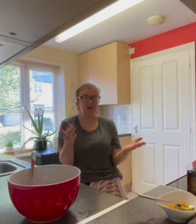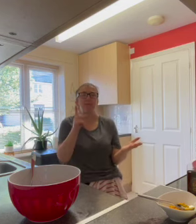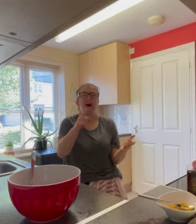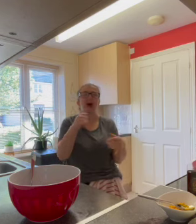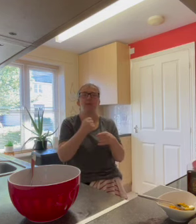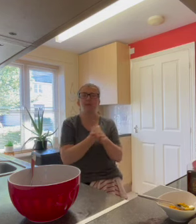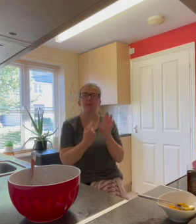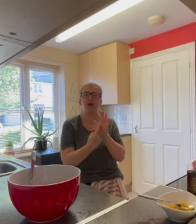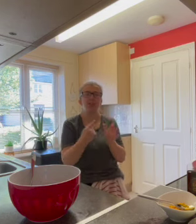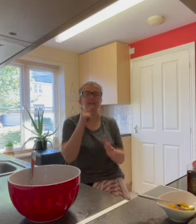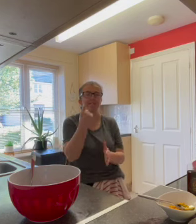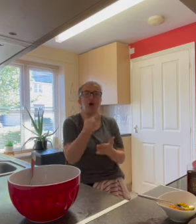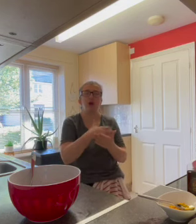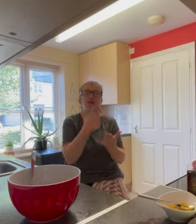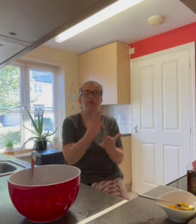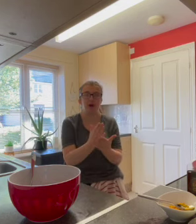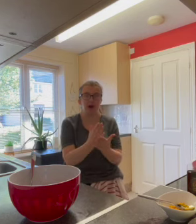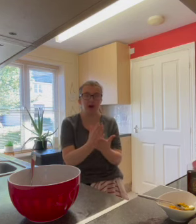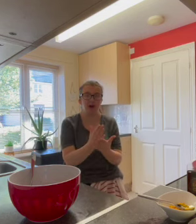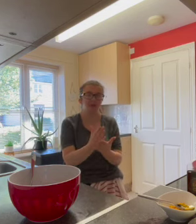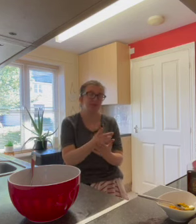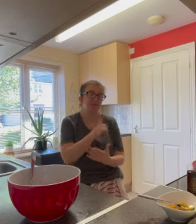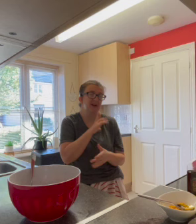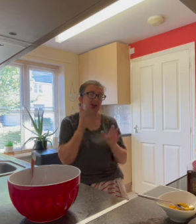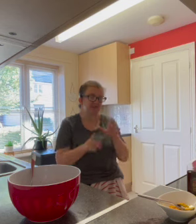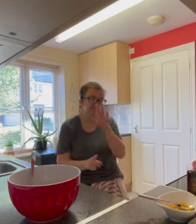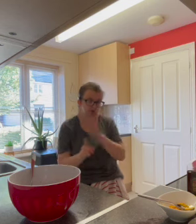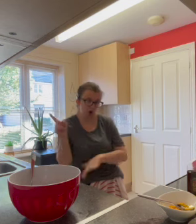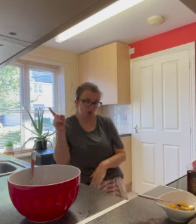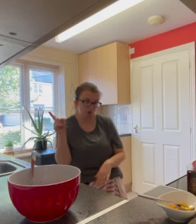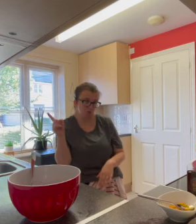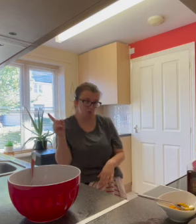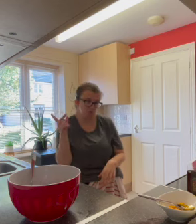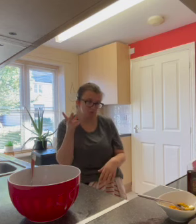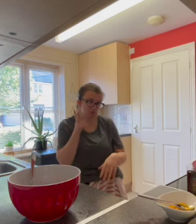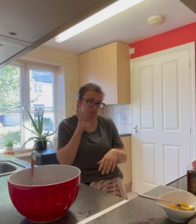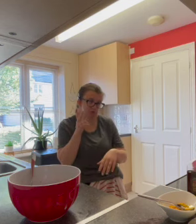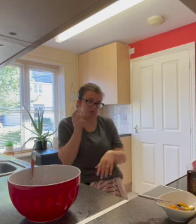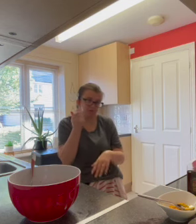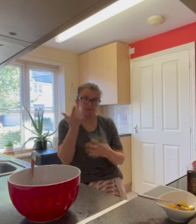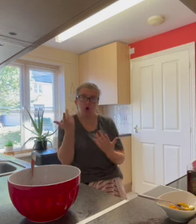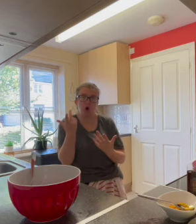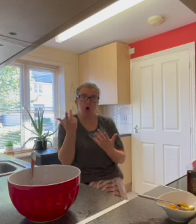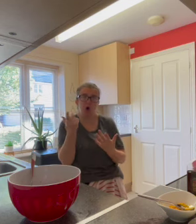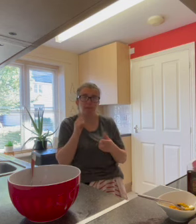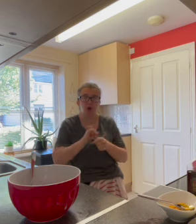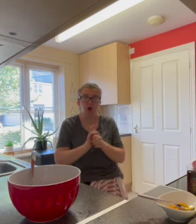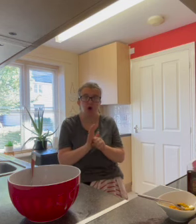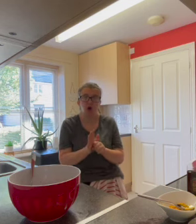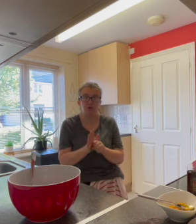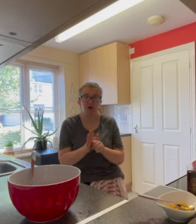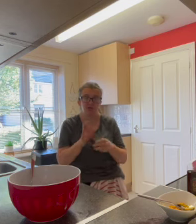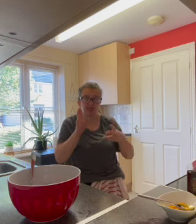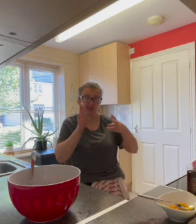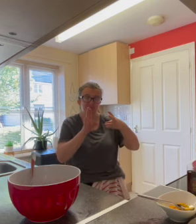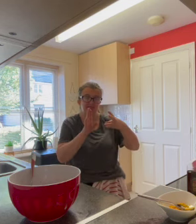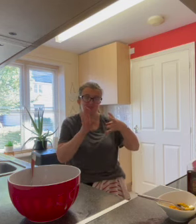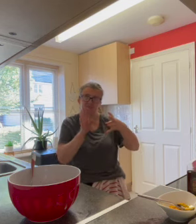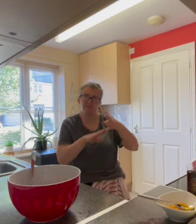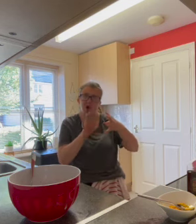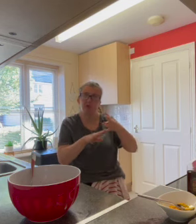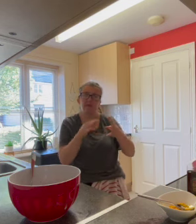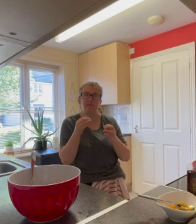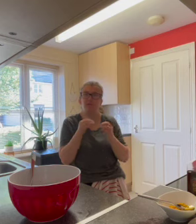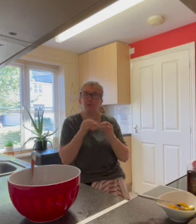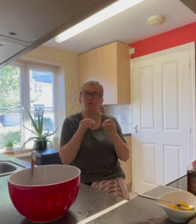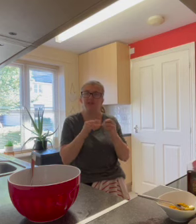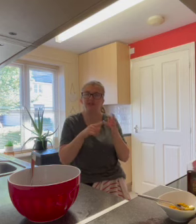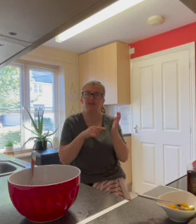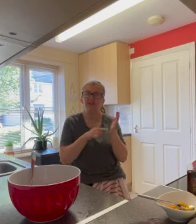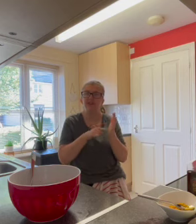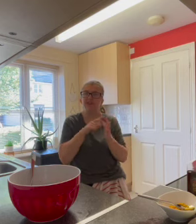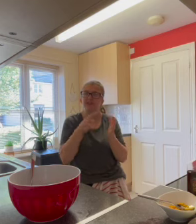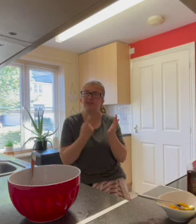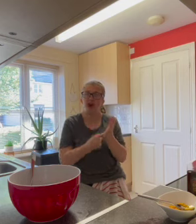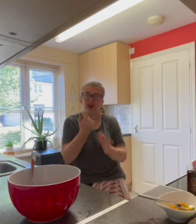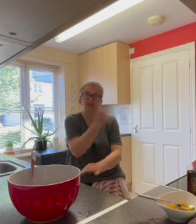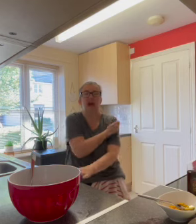but I am going to show you the first part as have to pop out for 4th covid booster,